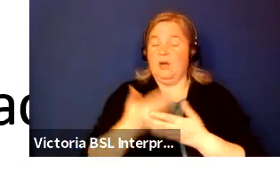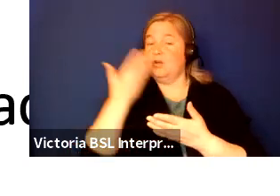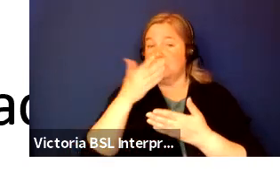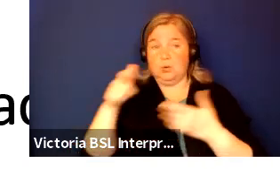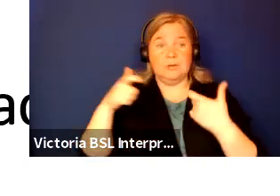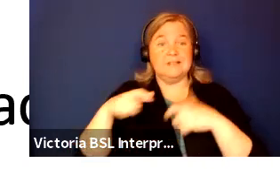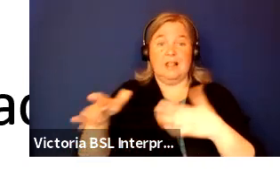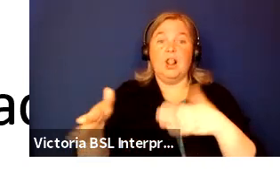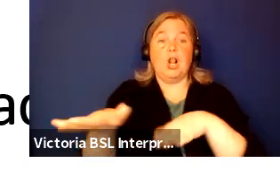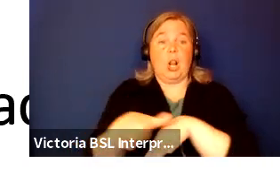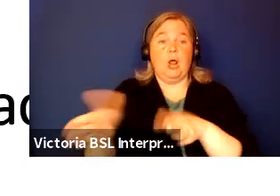Some 30 percent of